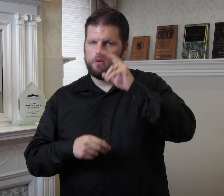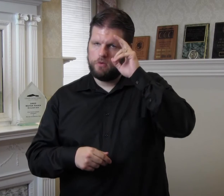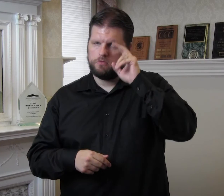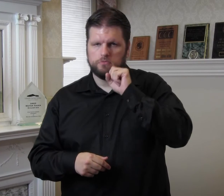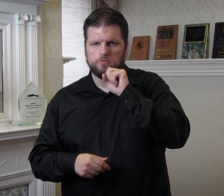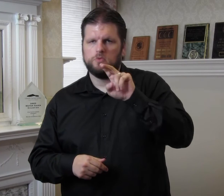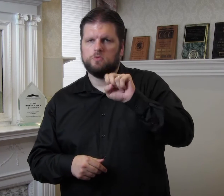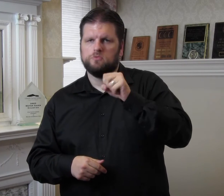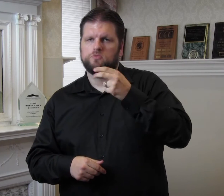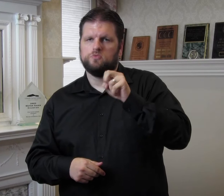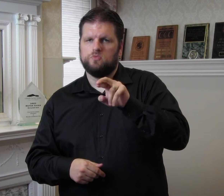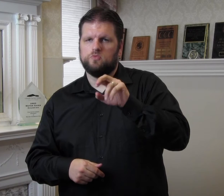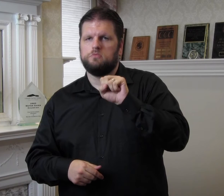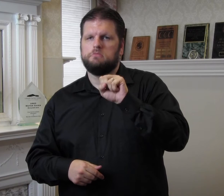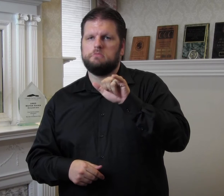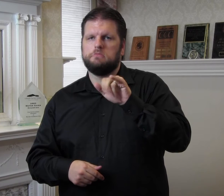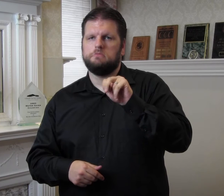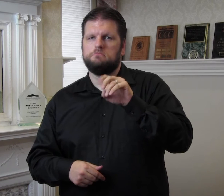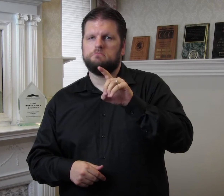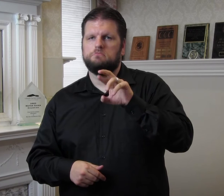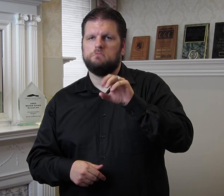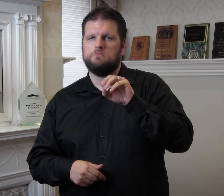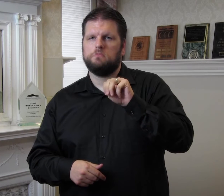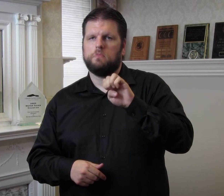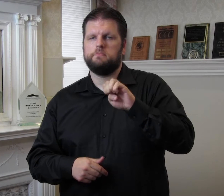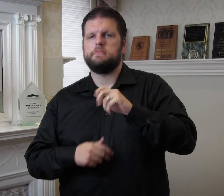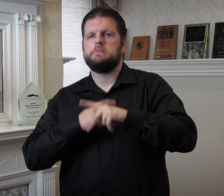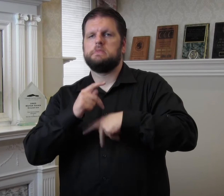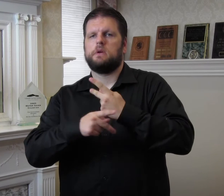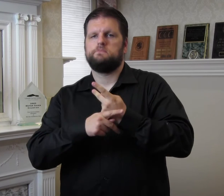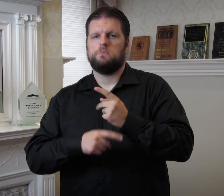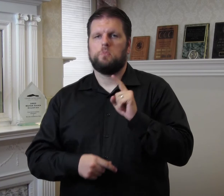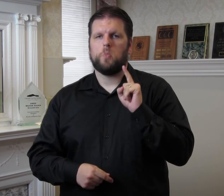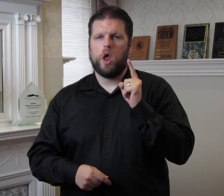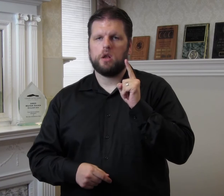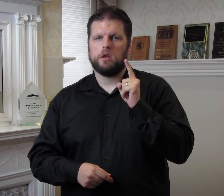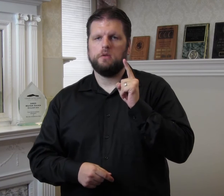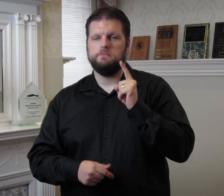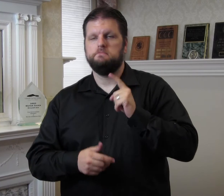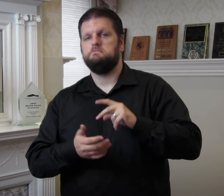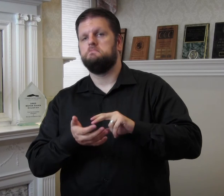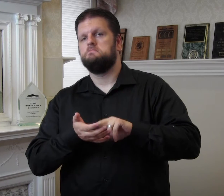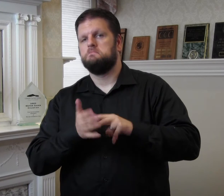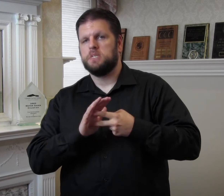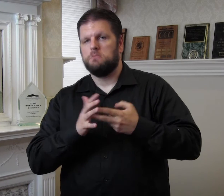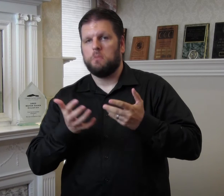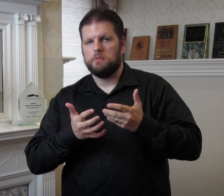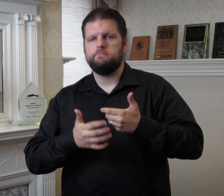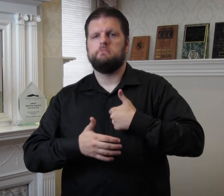I have Usher syndrome type 1.